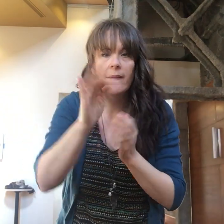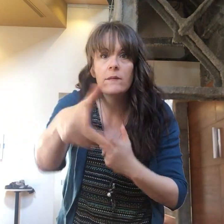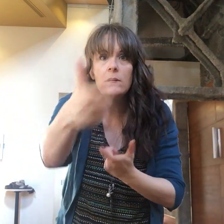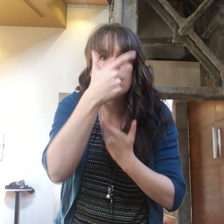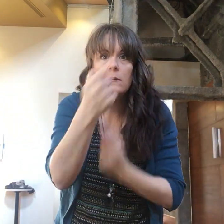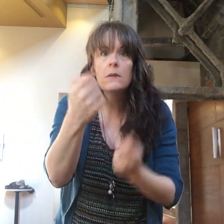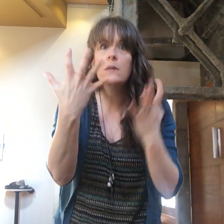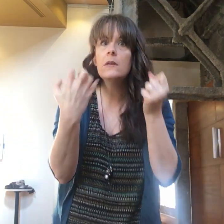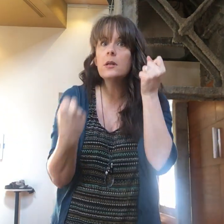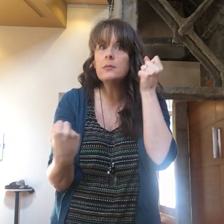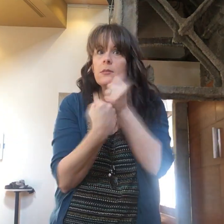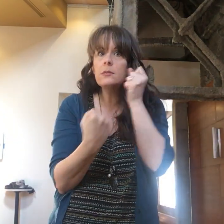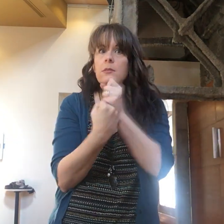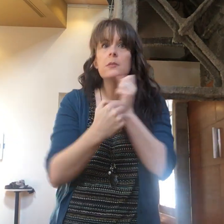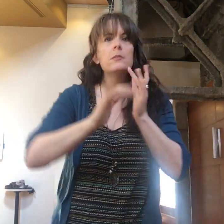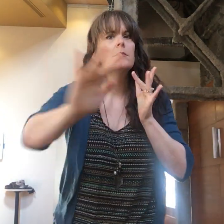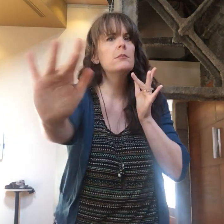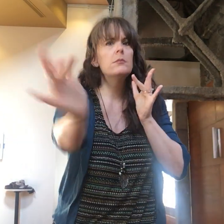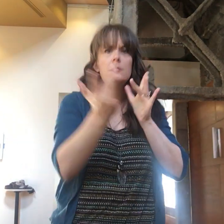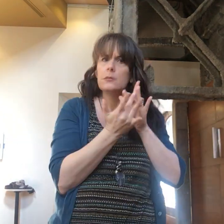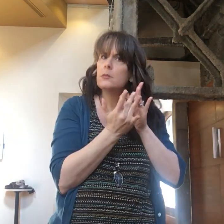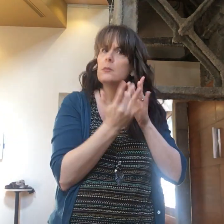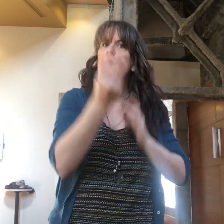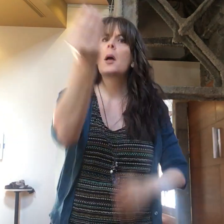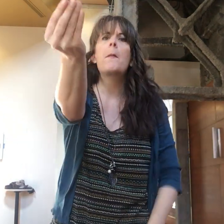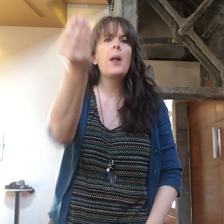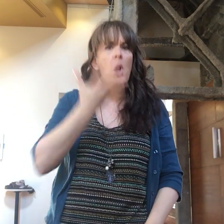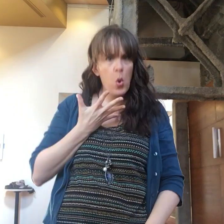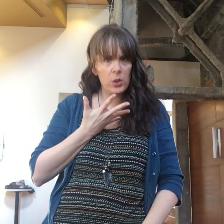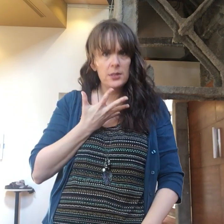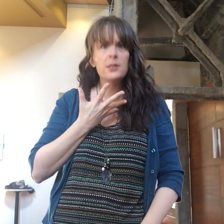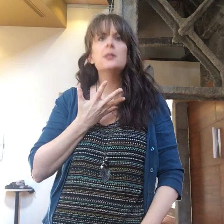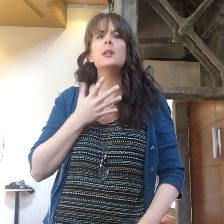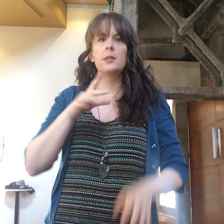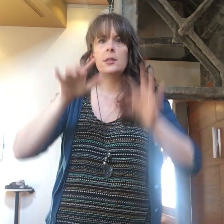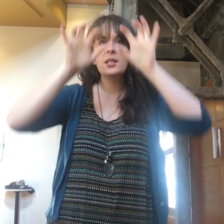So, if you are interested to become our sponsor, please do contact me and let me know.